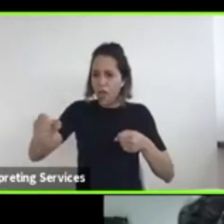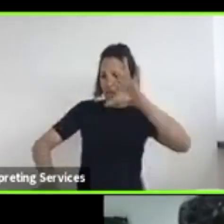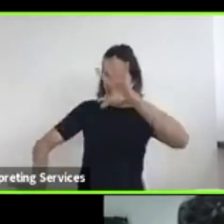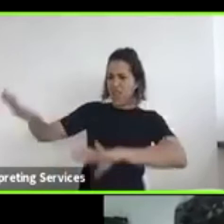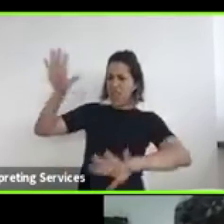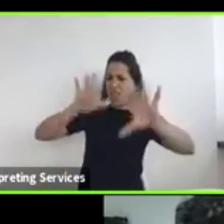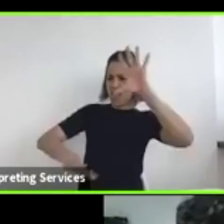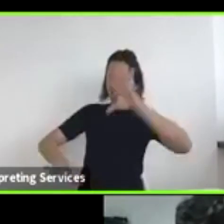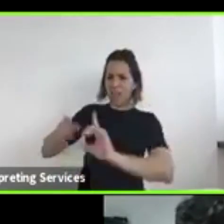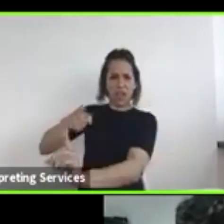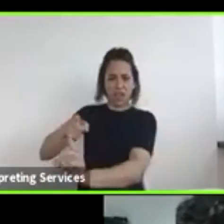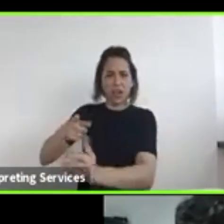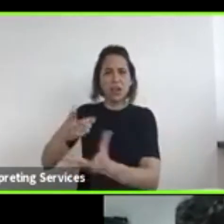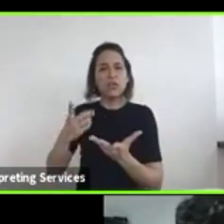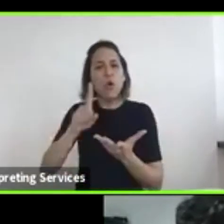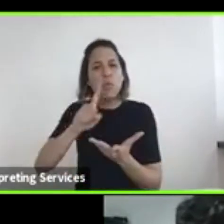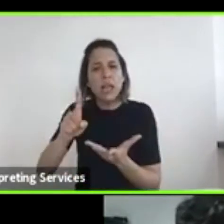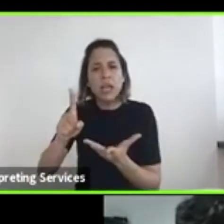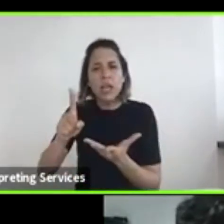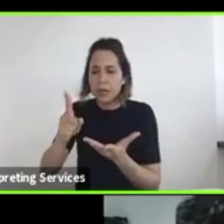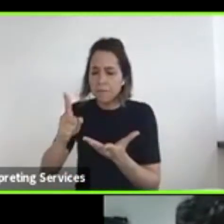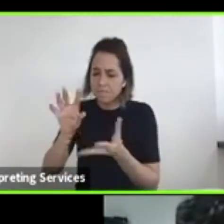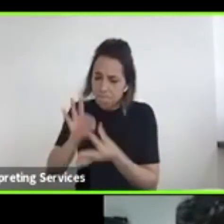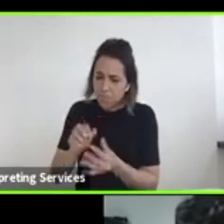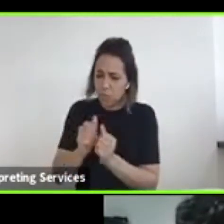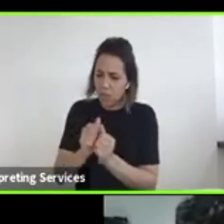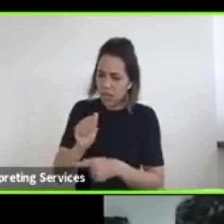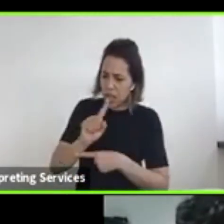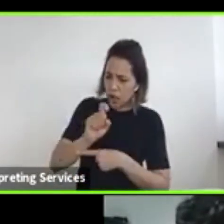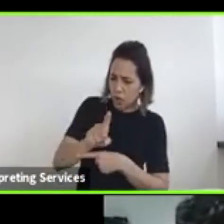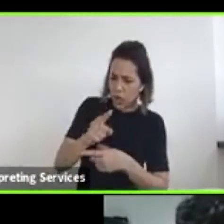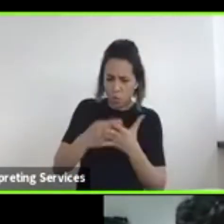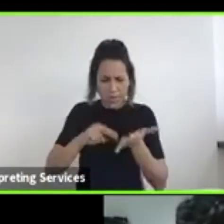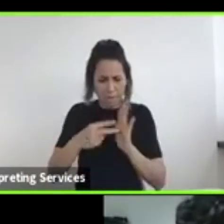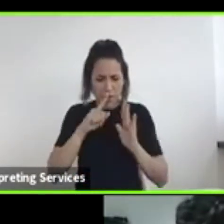OF, WHAT DOES IT MEAN, TO OCCUPY, AND THRIVE-- AND I SAY "OCCUPY",